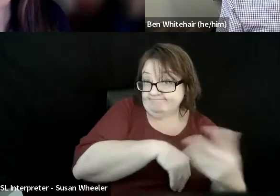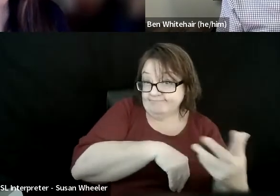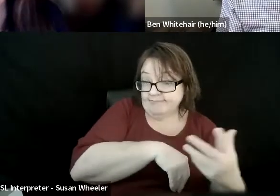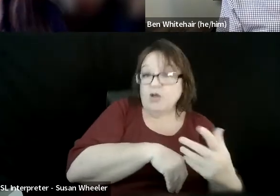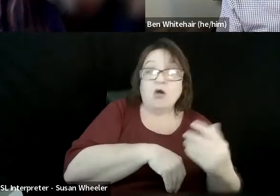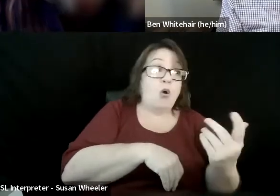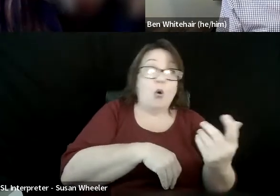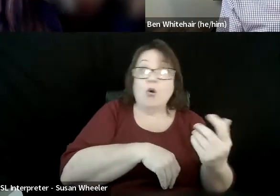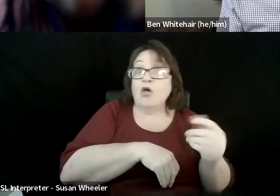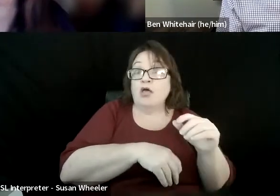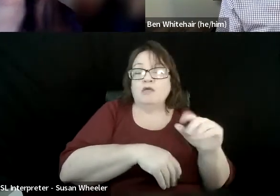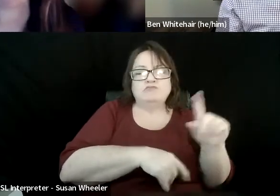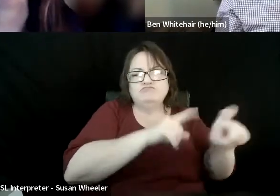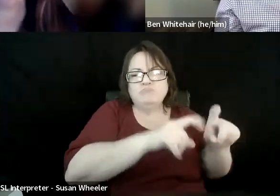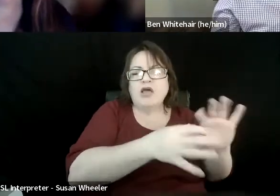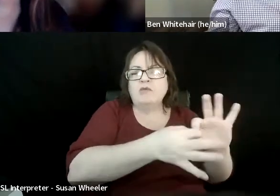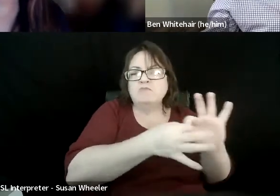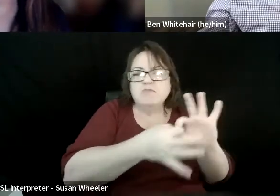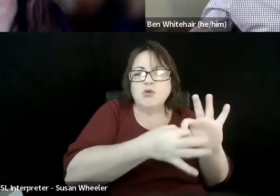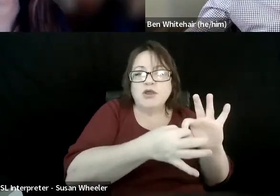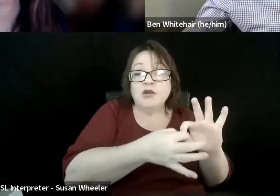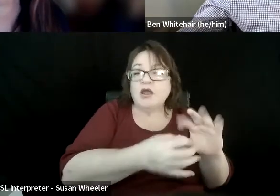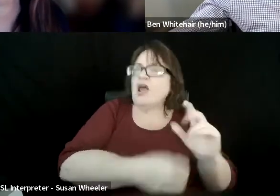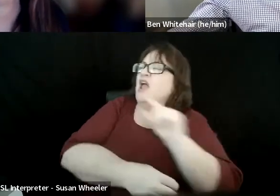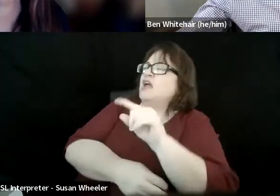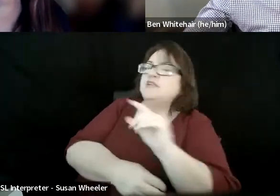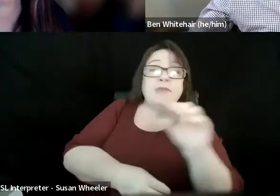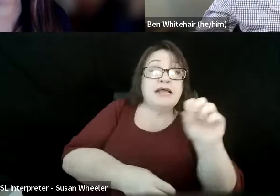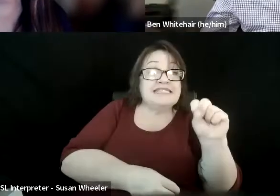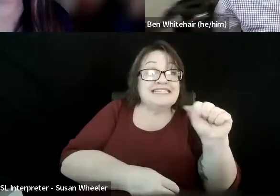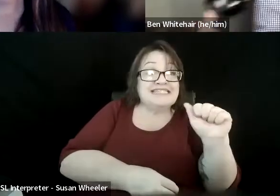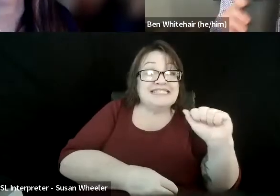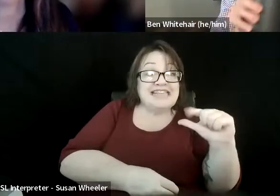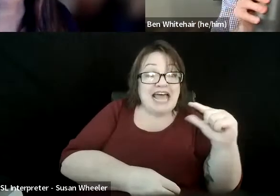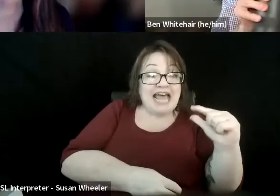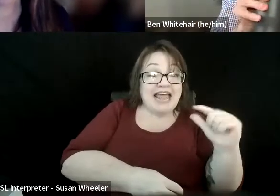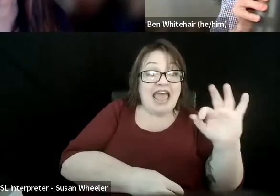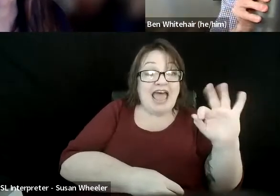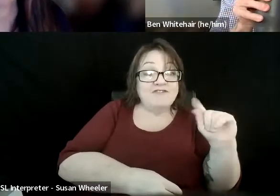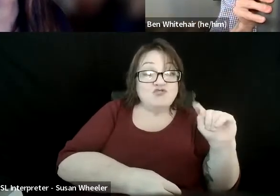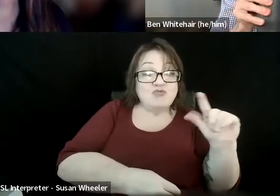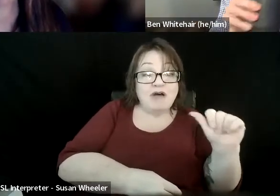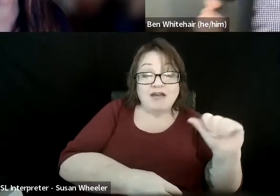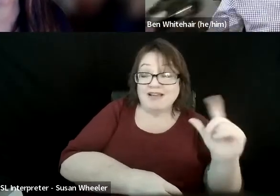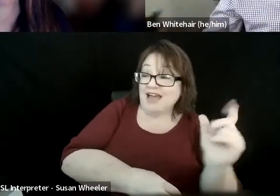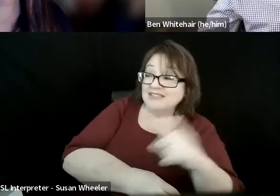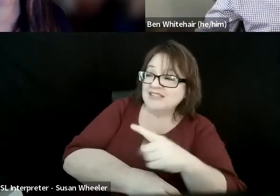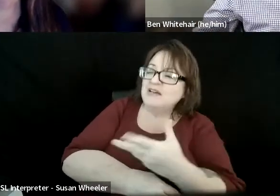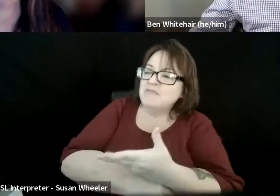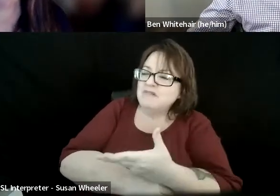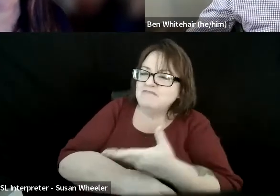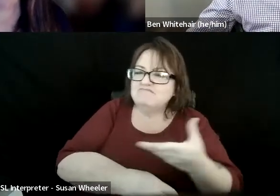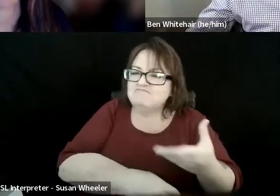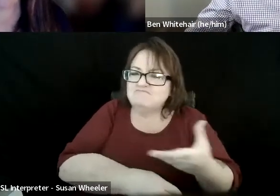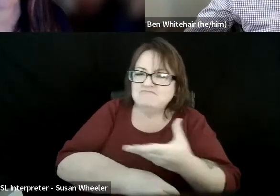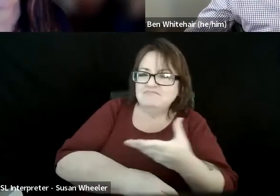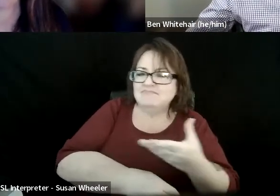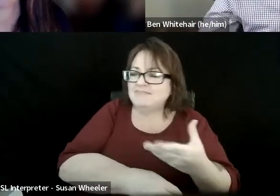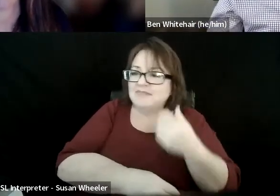it may be somebody who with SAG-AFTRA who knows that station 'cause it's a union station, it could be that we even put you in touch with one of our members at that station,